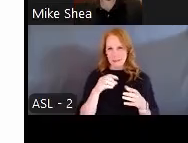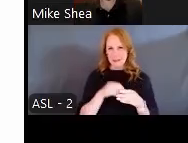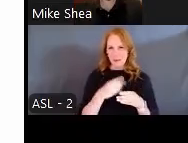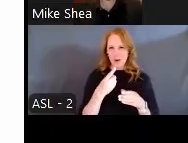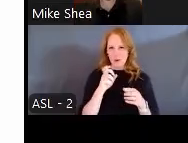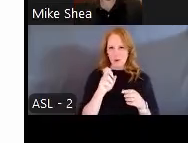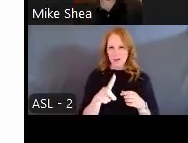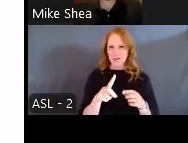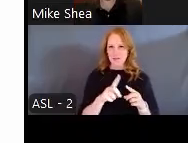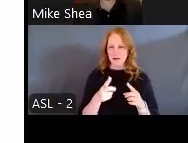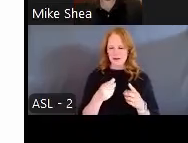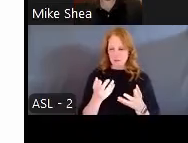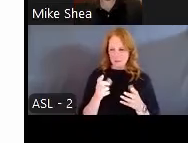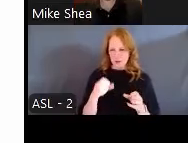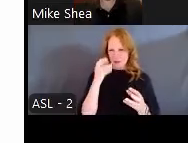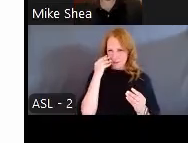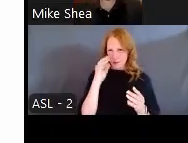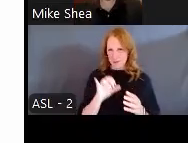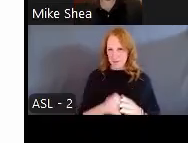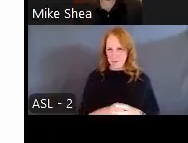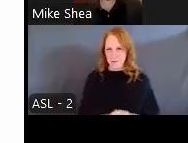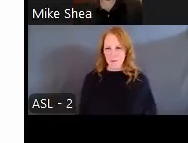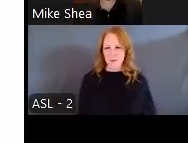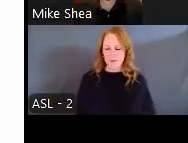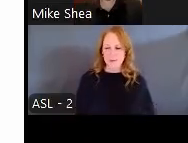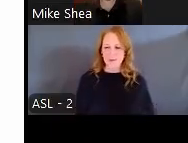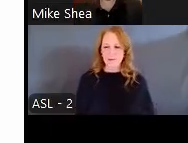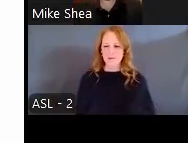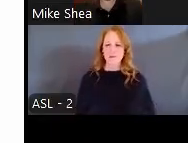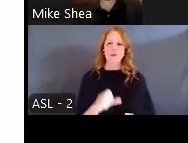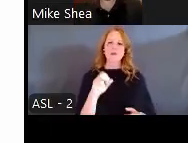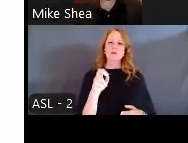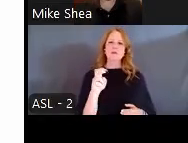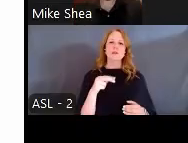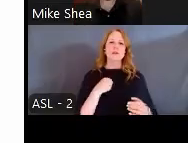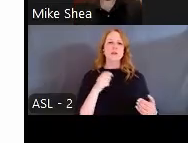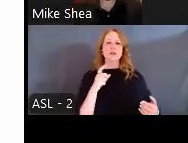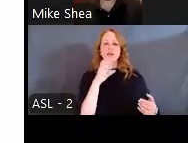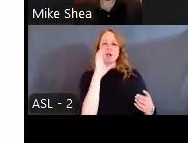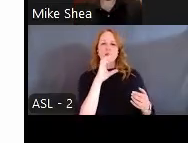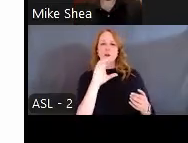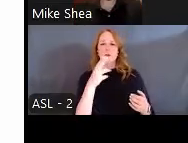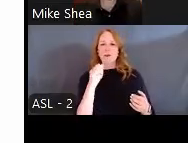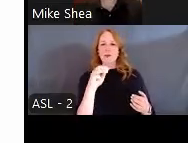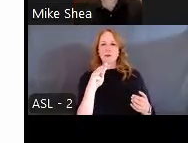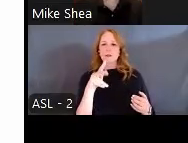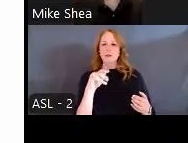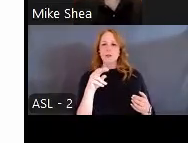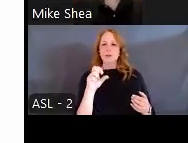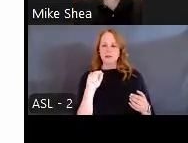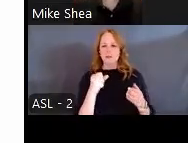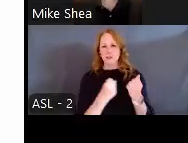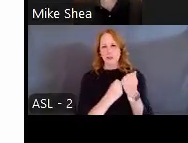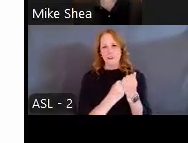uh digest too. I would say look for champions. Um it really champions are the thing that makes